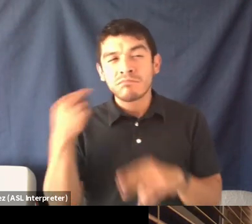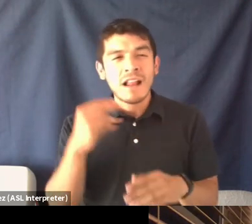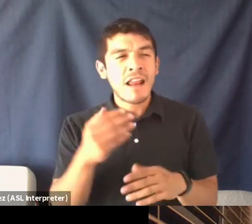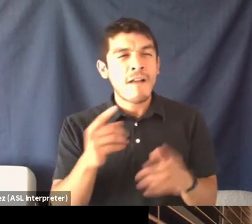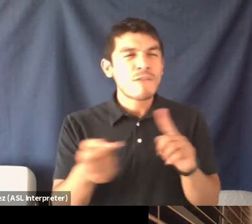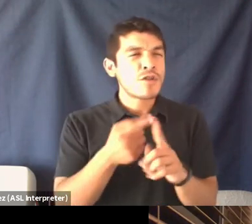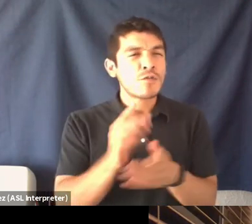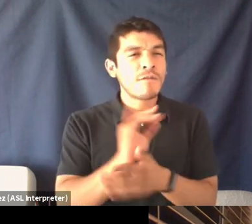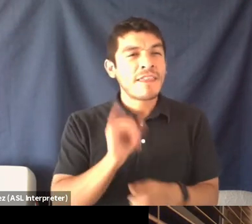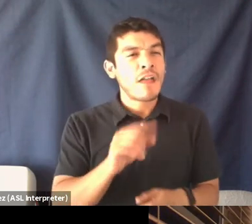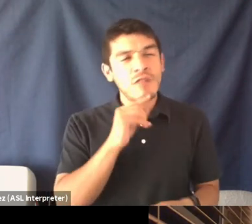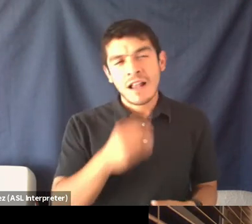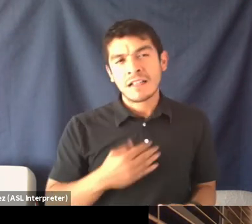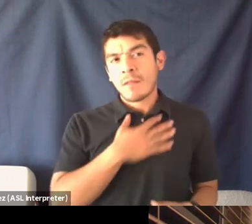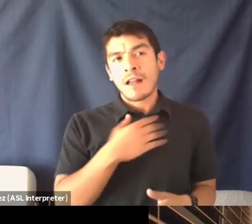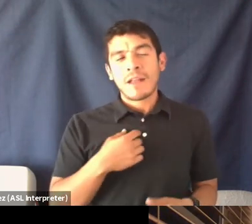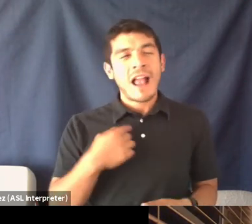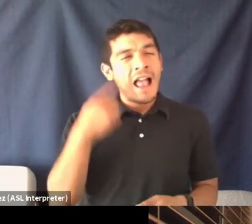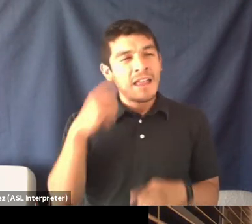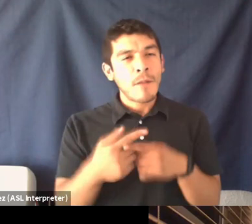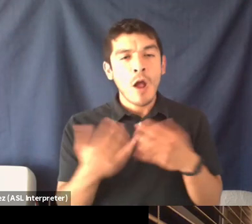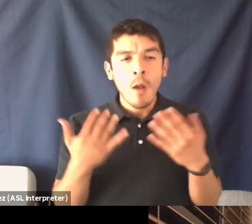I think, of "Vernon, Florida", or "Gates of heaven".